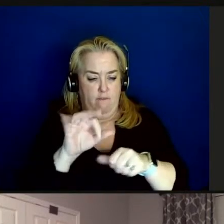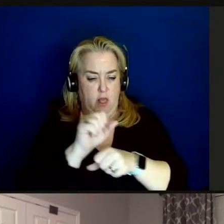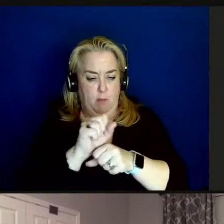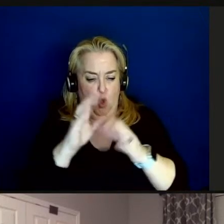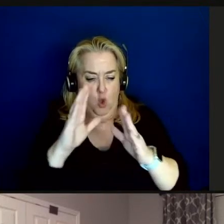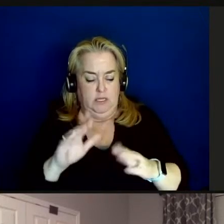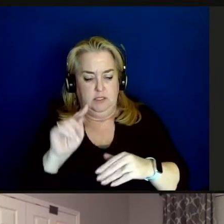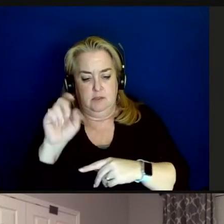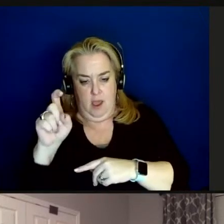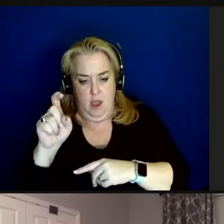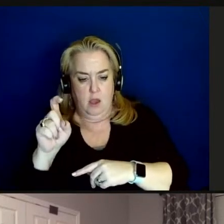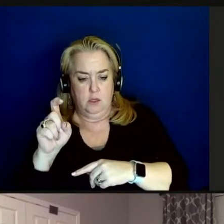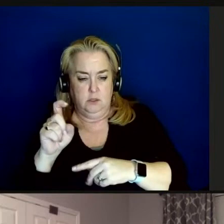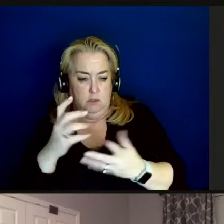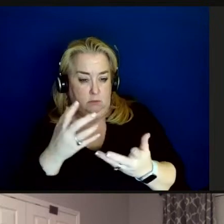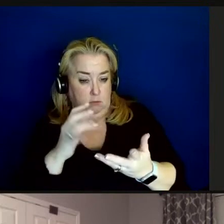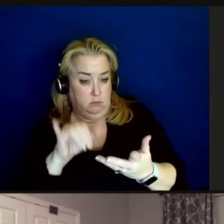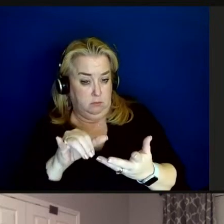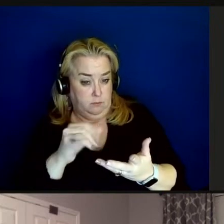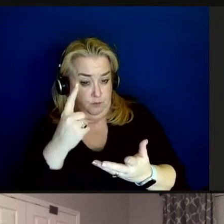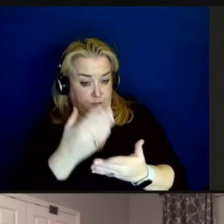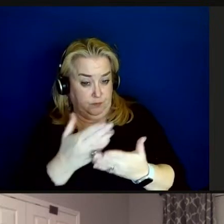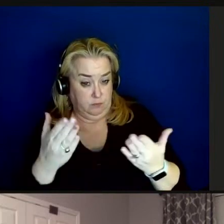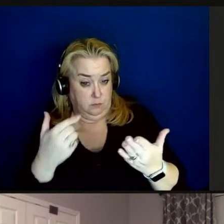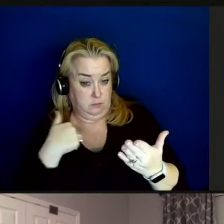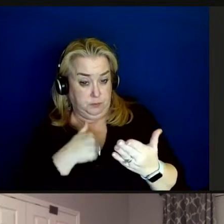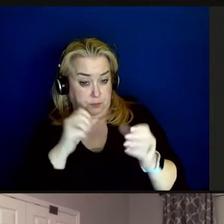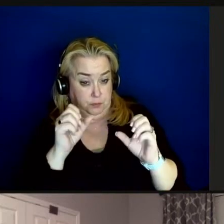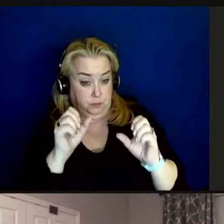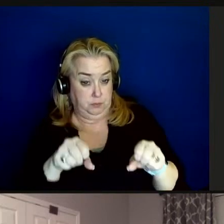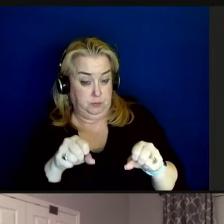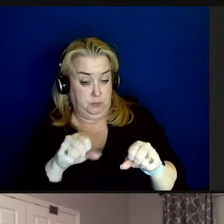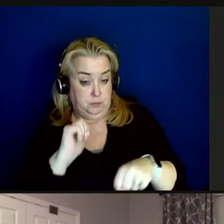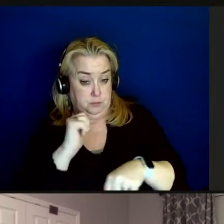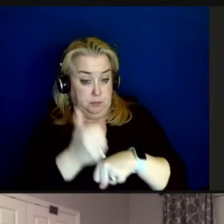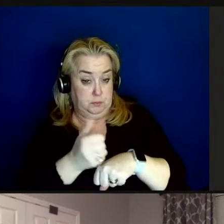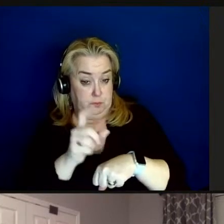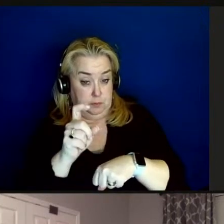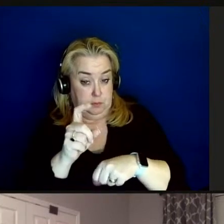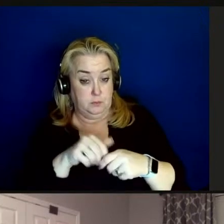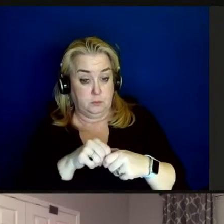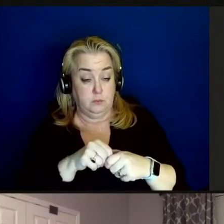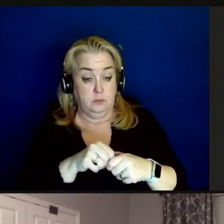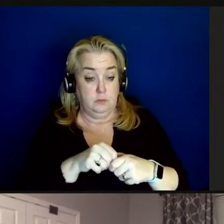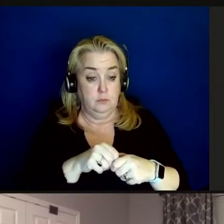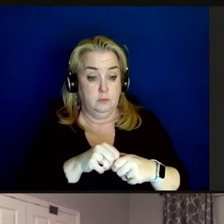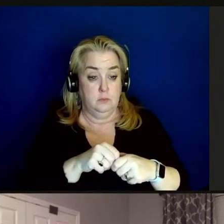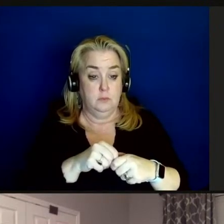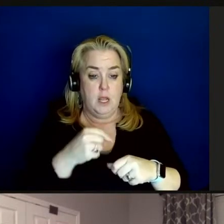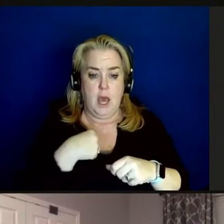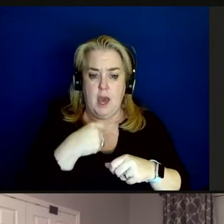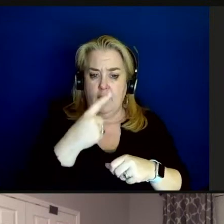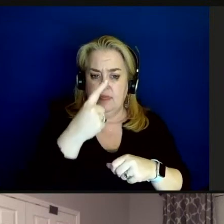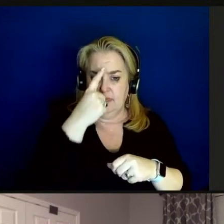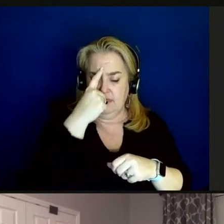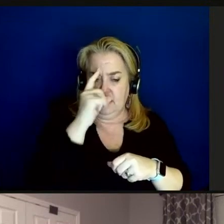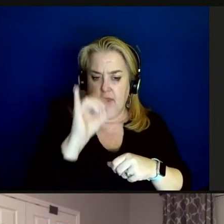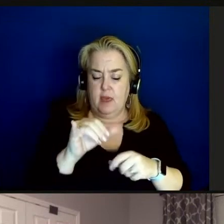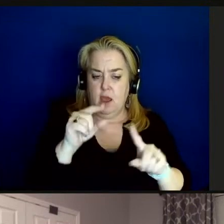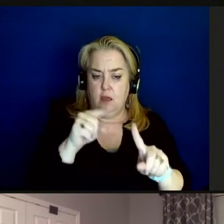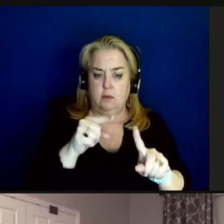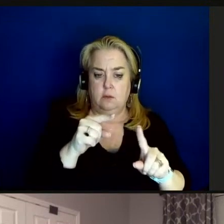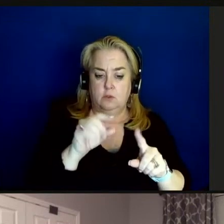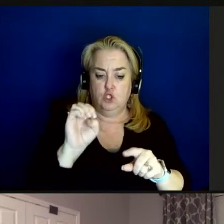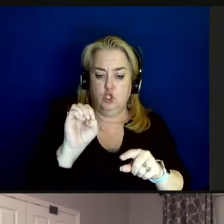AREA THAT THAT THE EMPLOYEE E